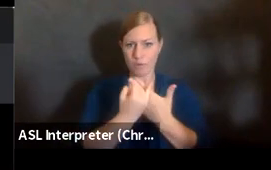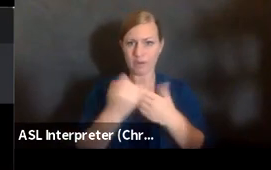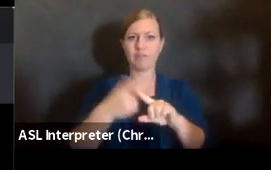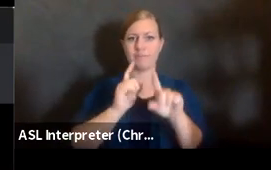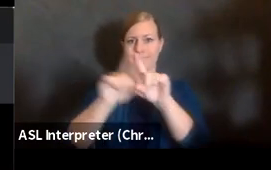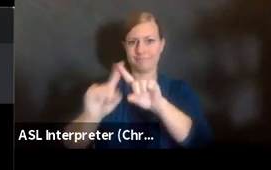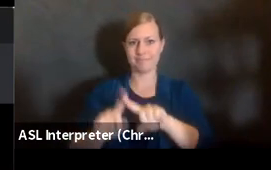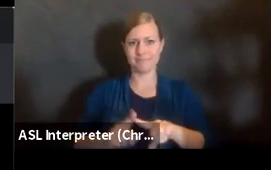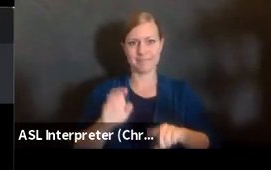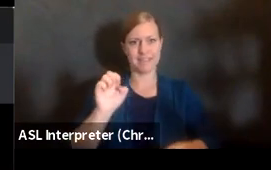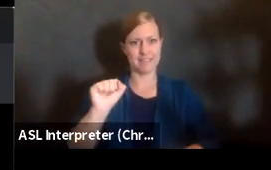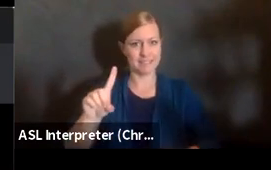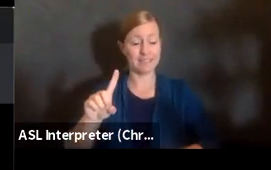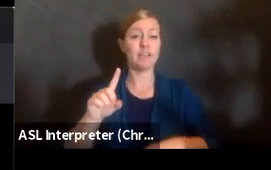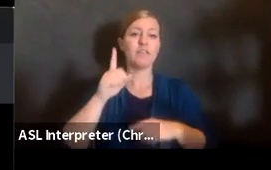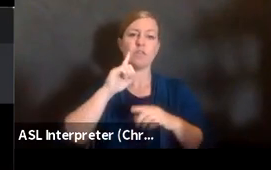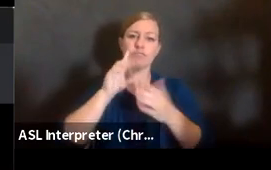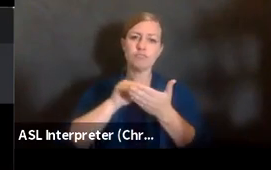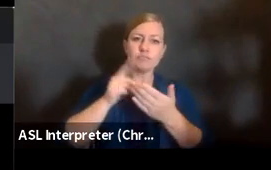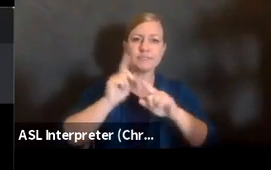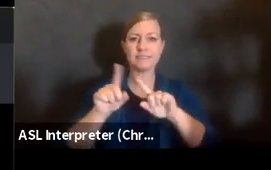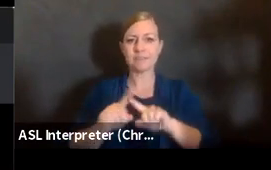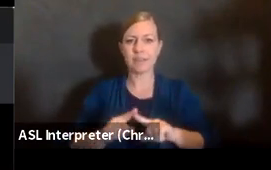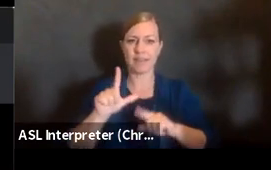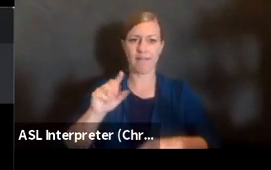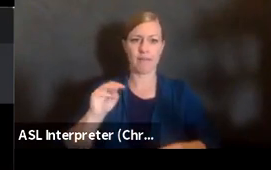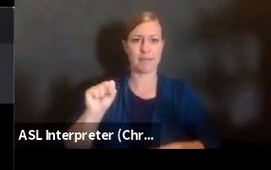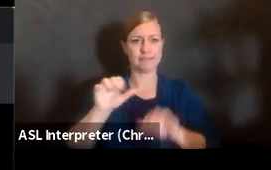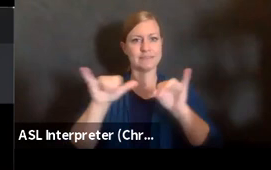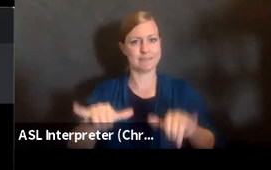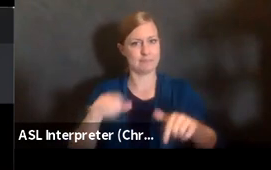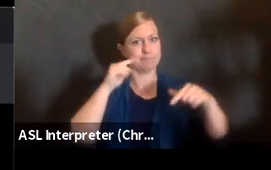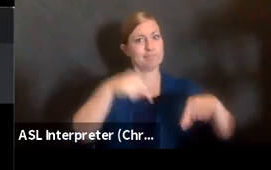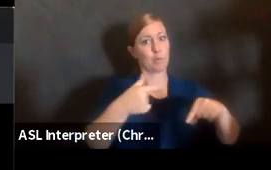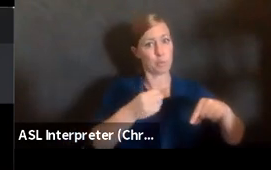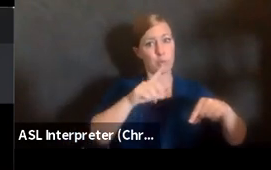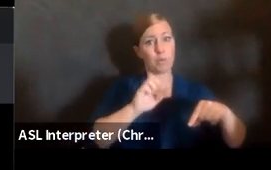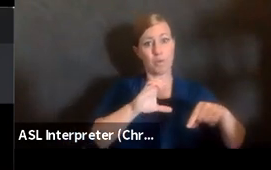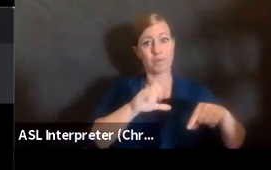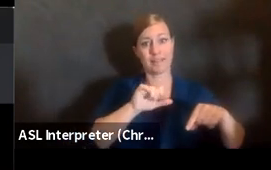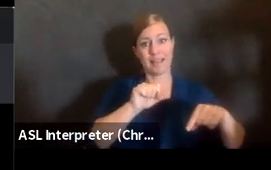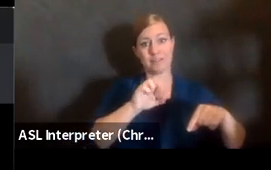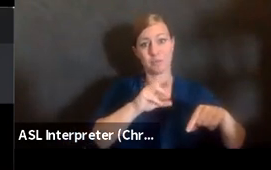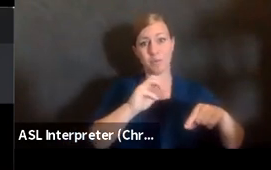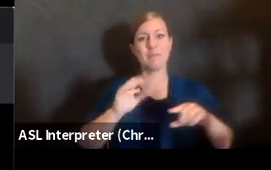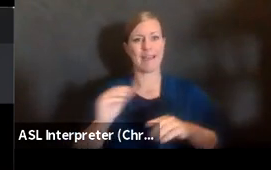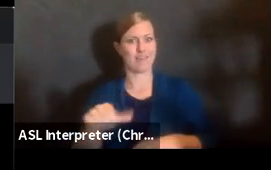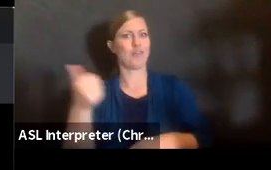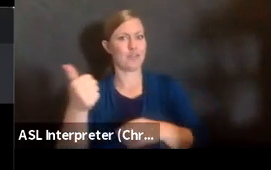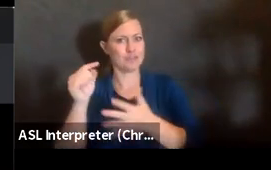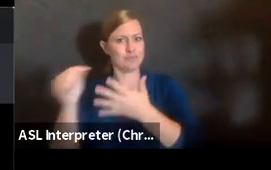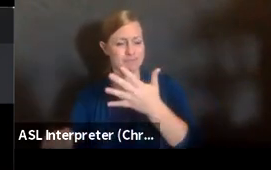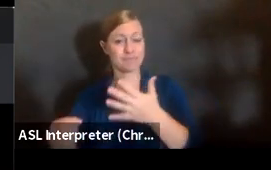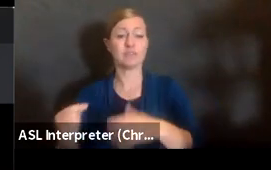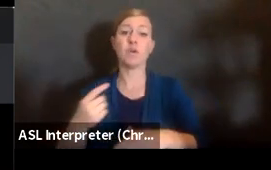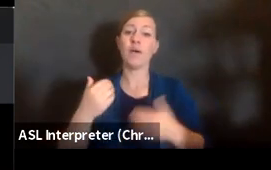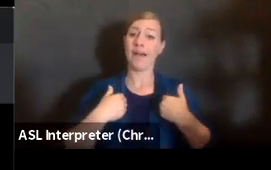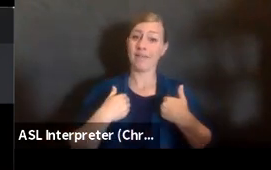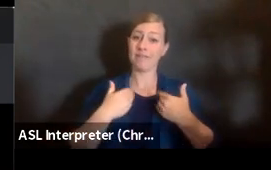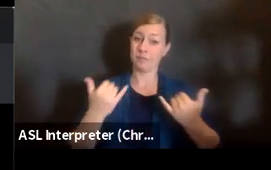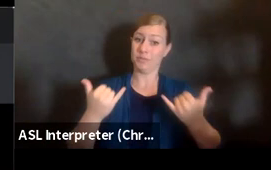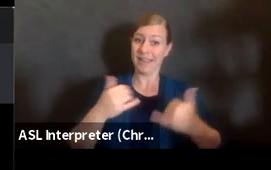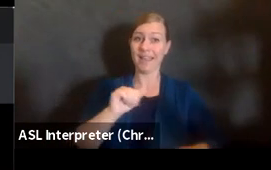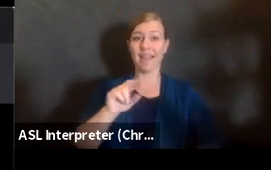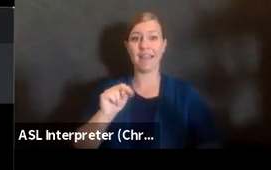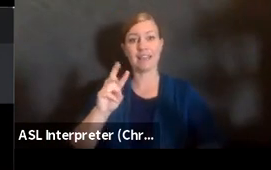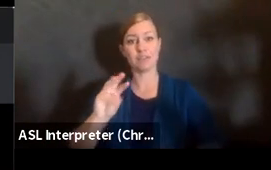Jeff Crawford: for not only Google, but other LMS Systems. Today we have on the background helping with Q&A we've got Andrew, we've got Larry, we've got Kristina, we've got Amy.